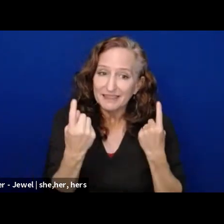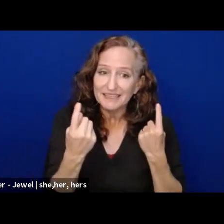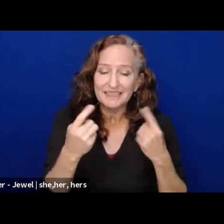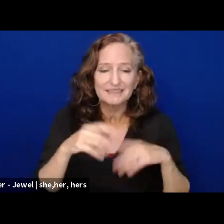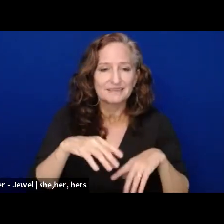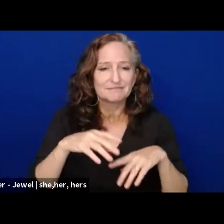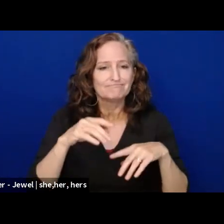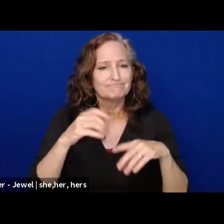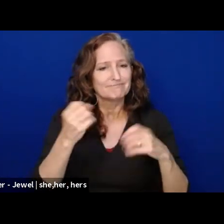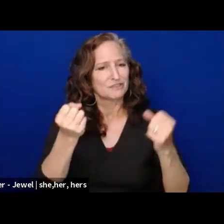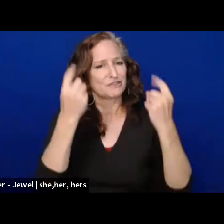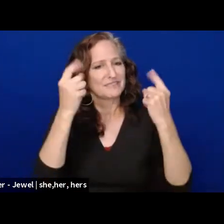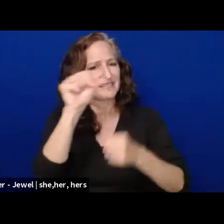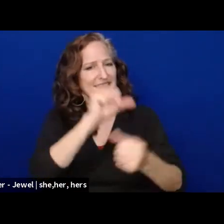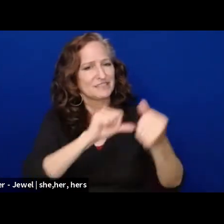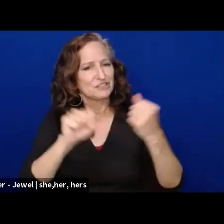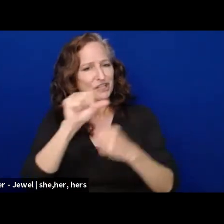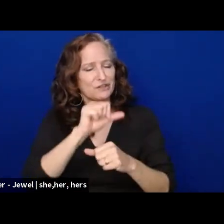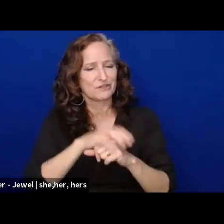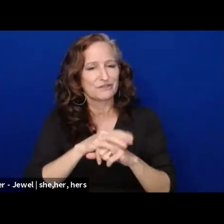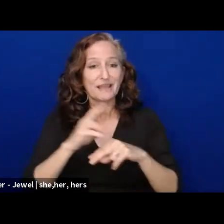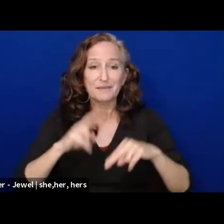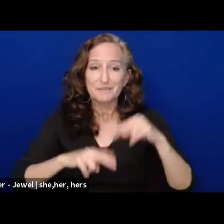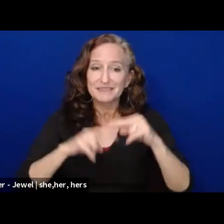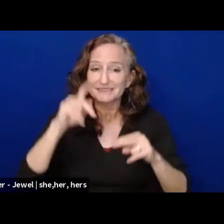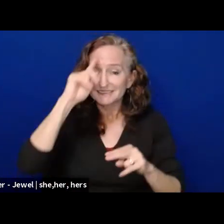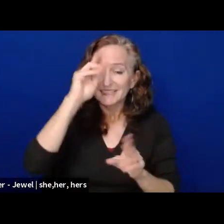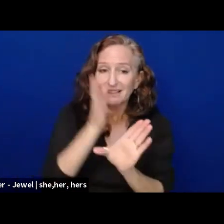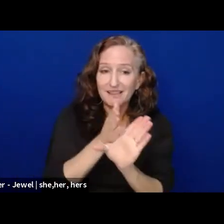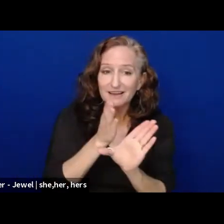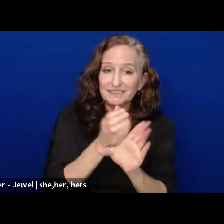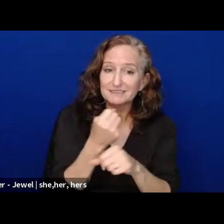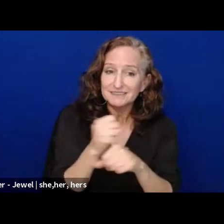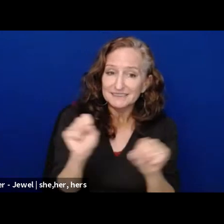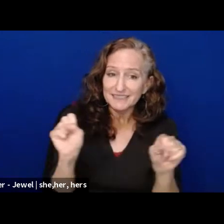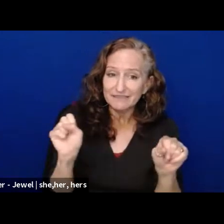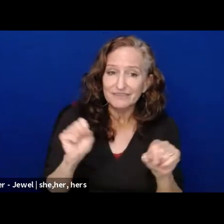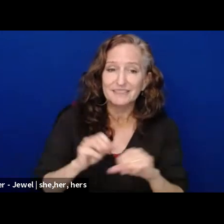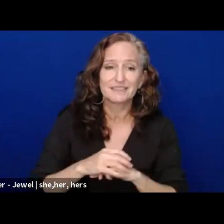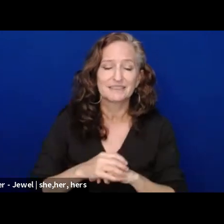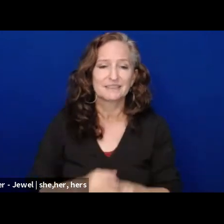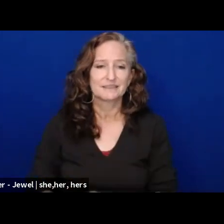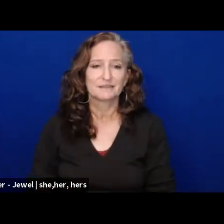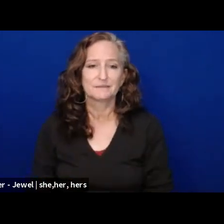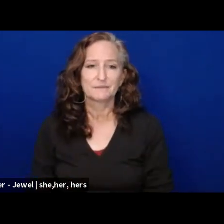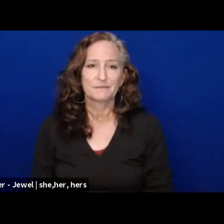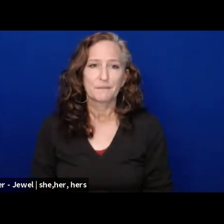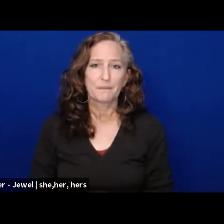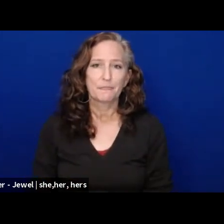psychological safety, build that psychological safety so that people can do that and feel safe.